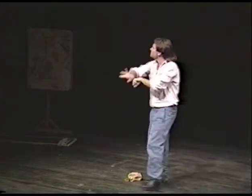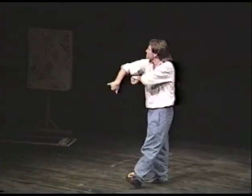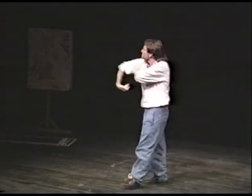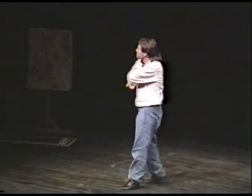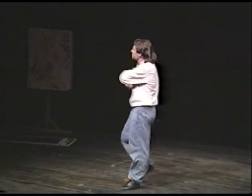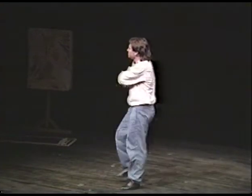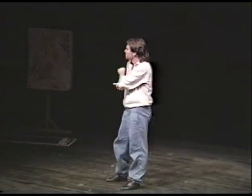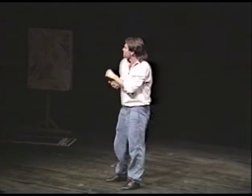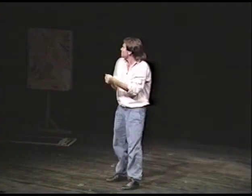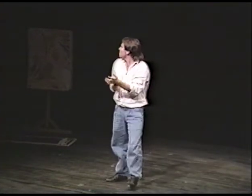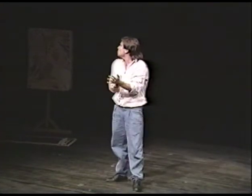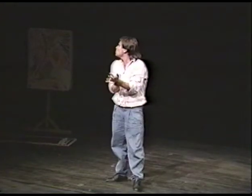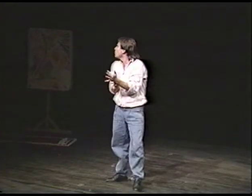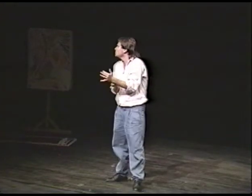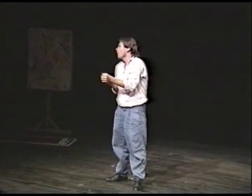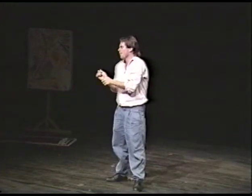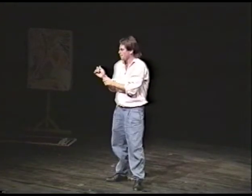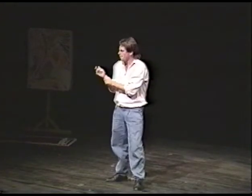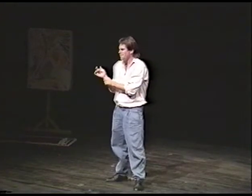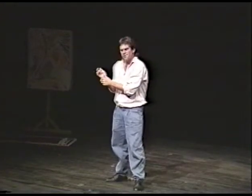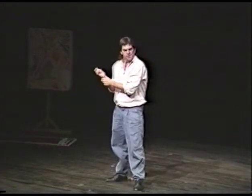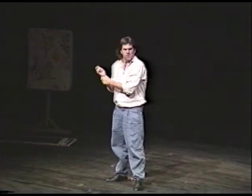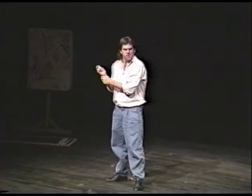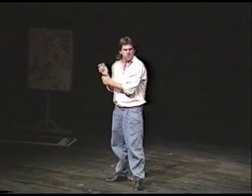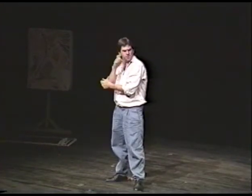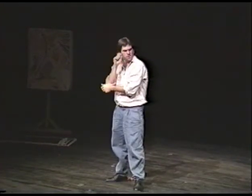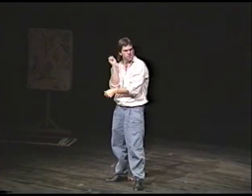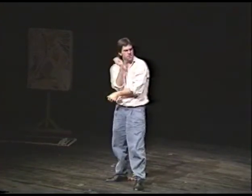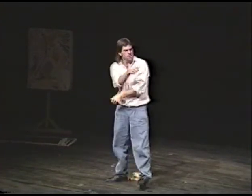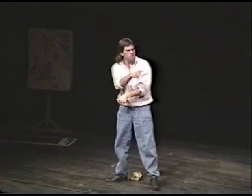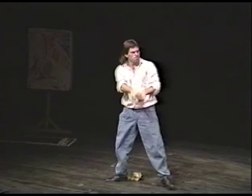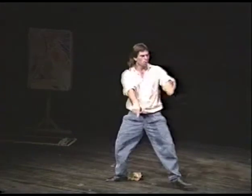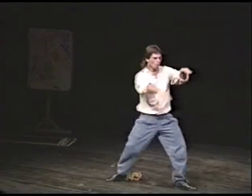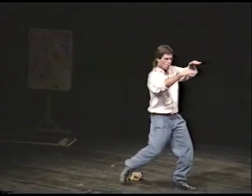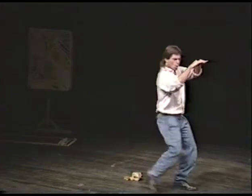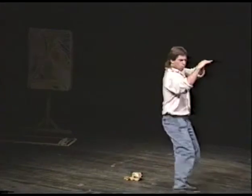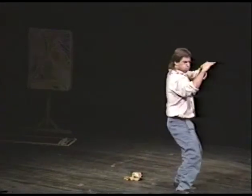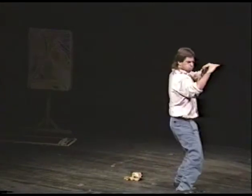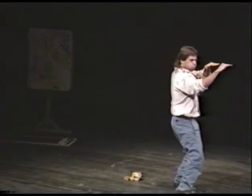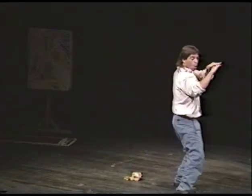[GOAT BELL RINGS] Chained to the dugout.